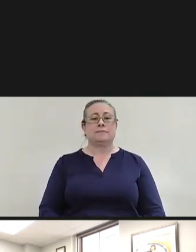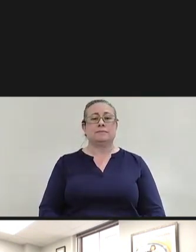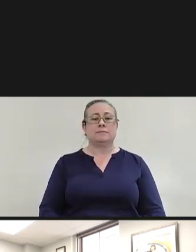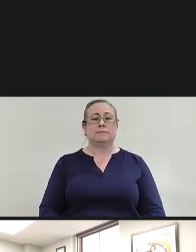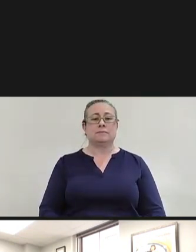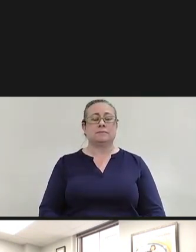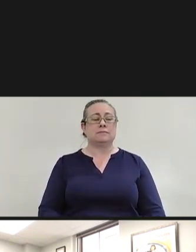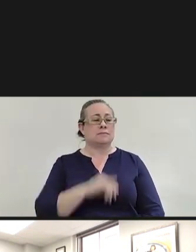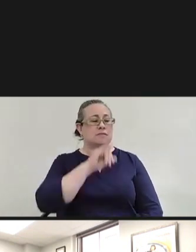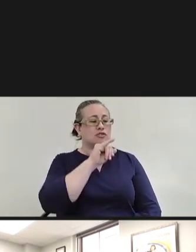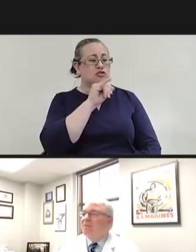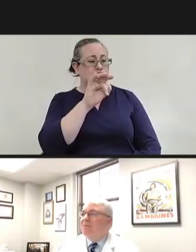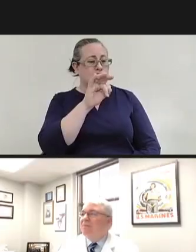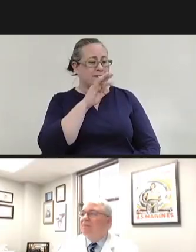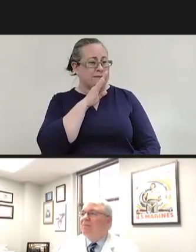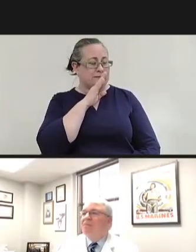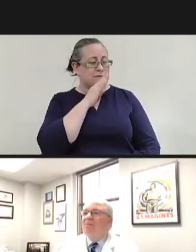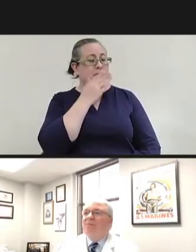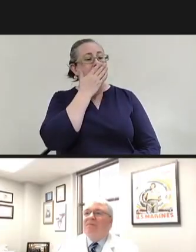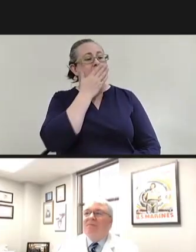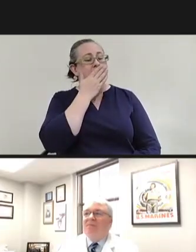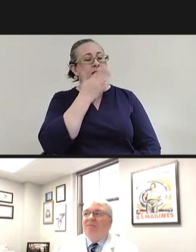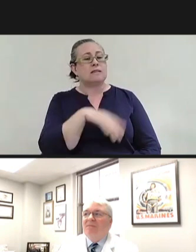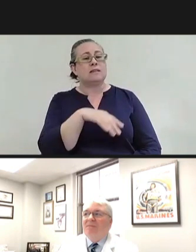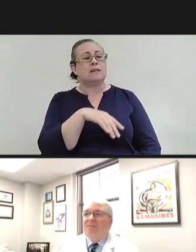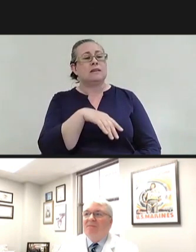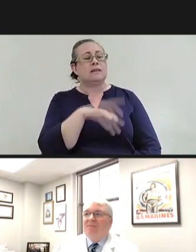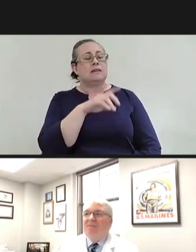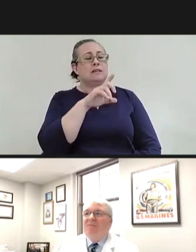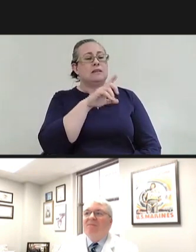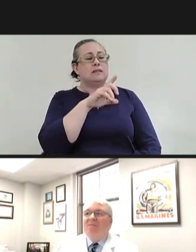Jeff Duchin: Thank you, Doctor Hopkins, and thank you to everyone